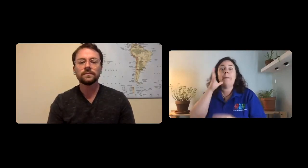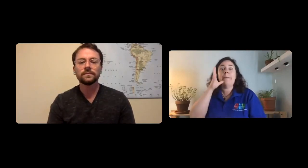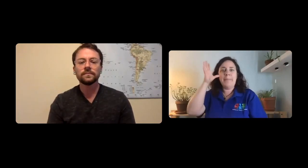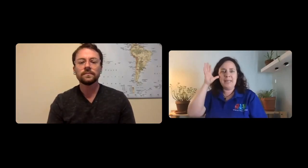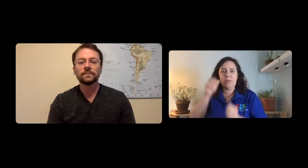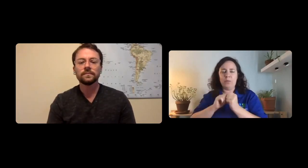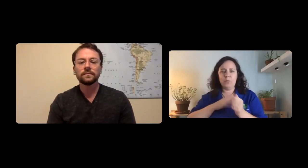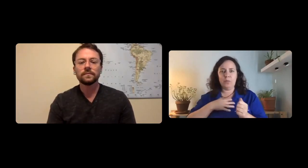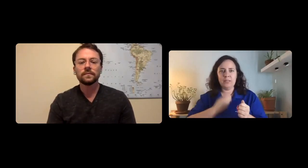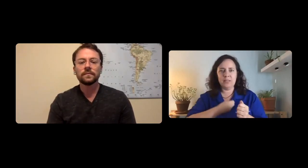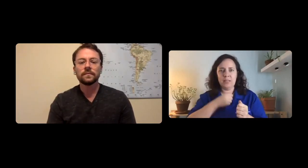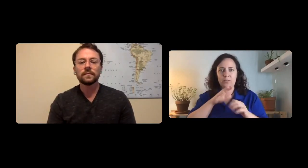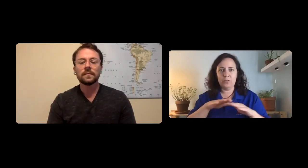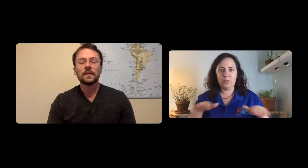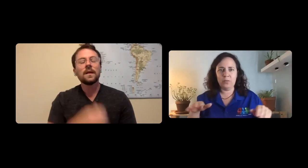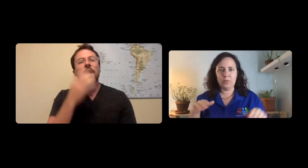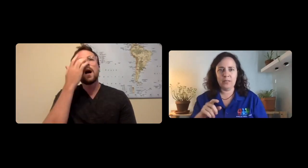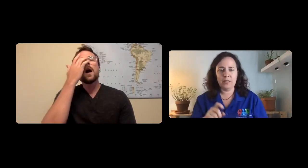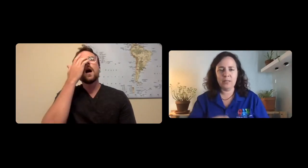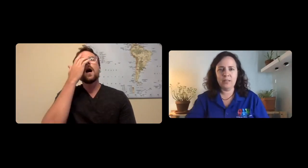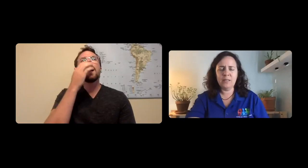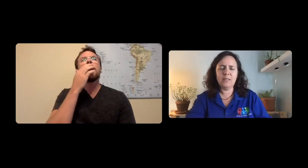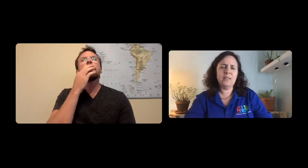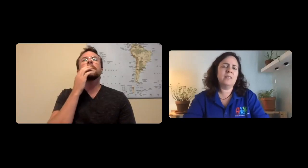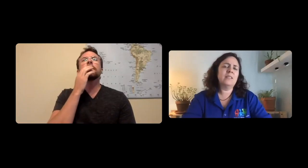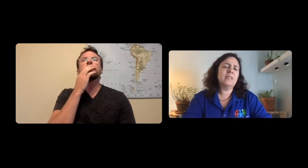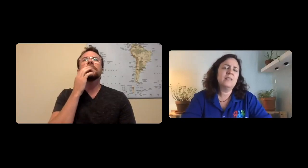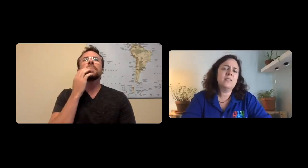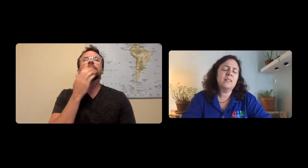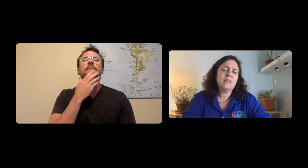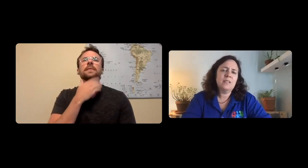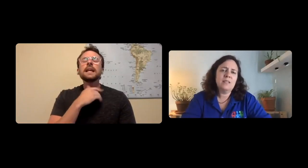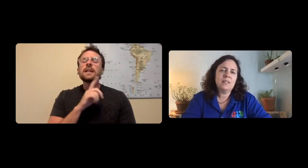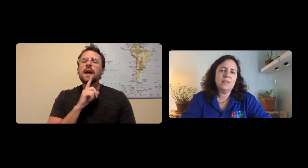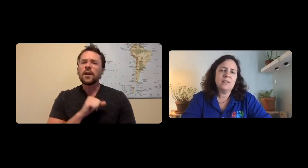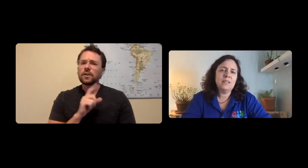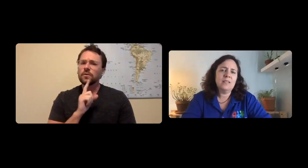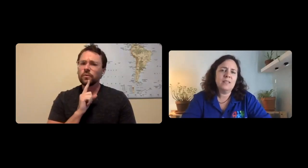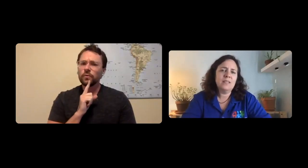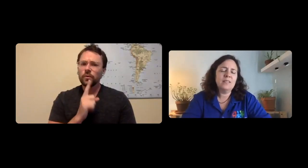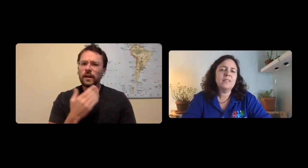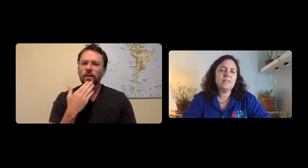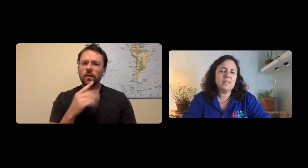Is there any training or resources available for parents of trans students provided by